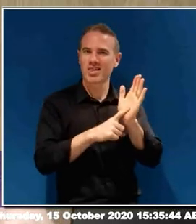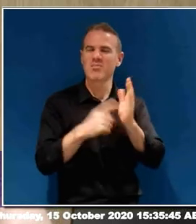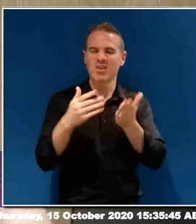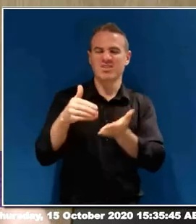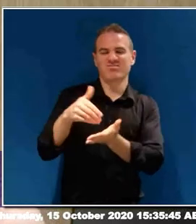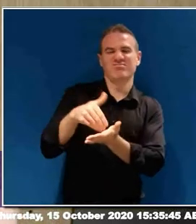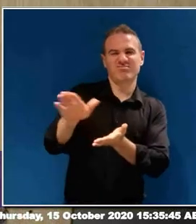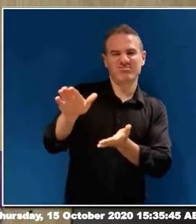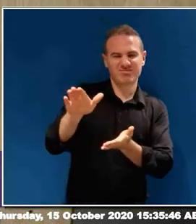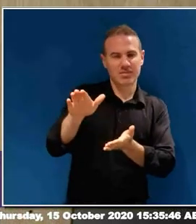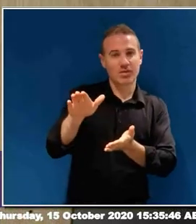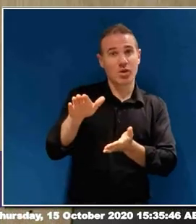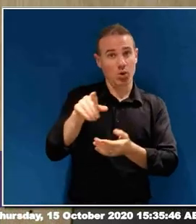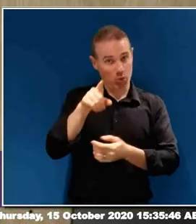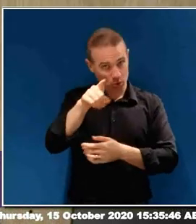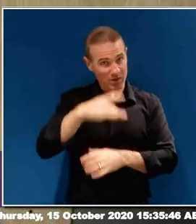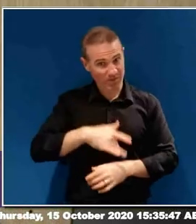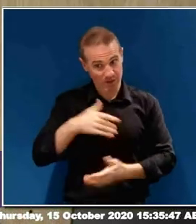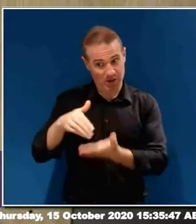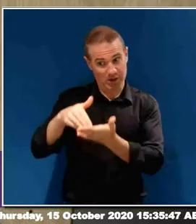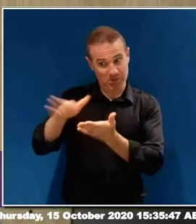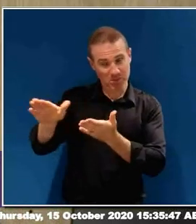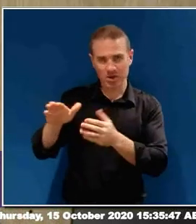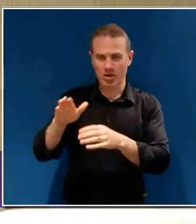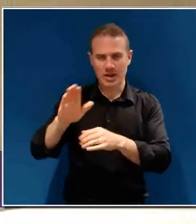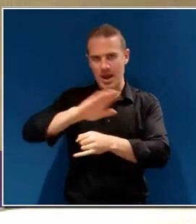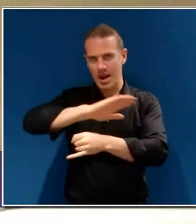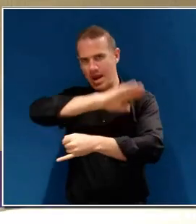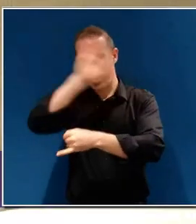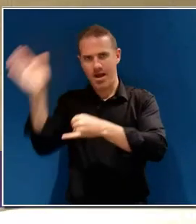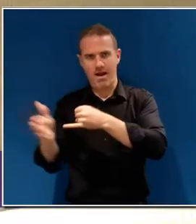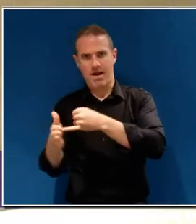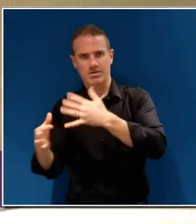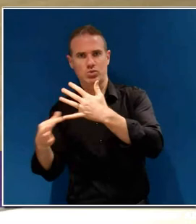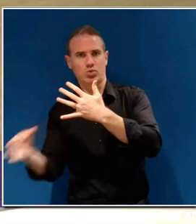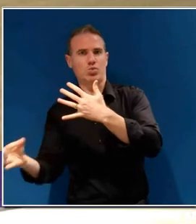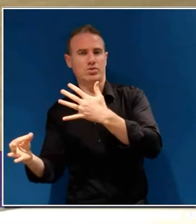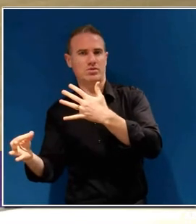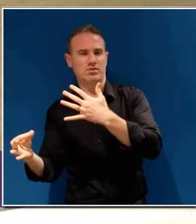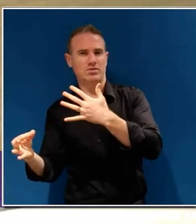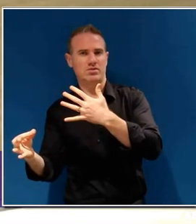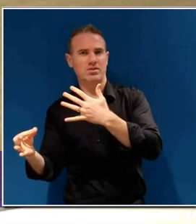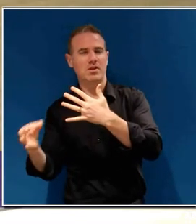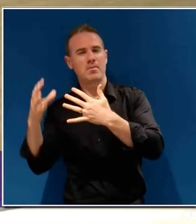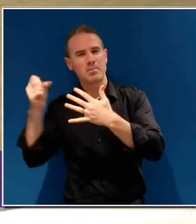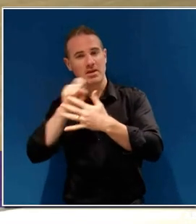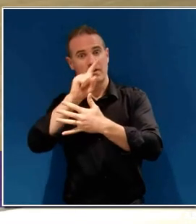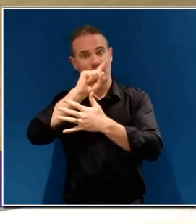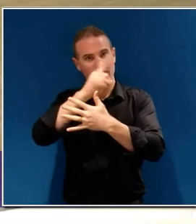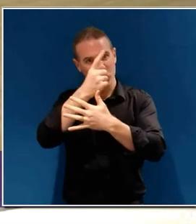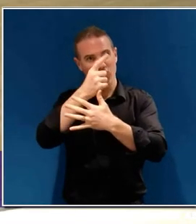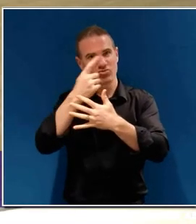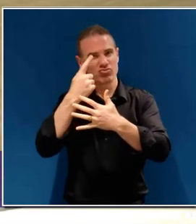only after evidence-based educative responses have failed, and after